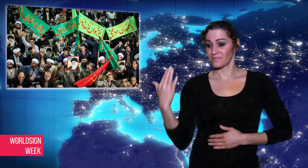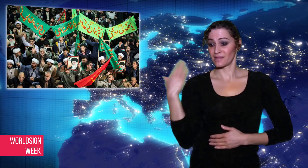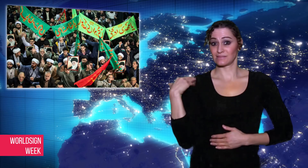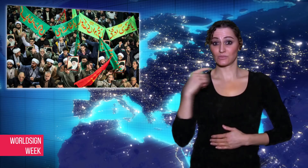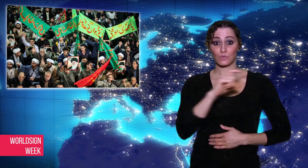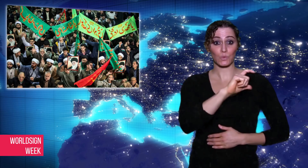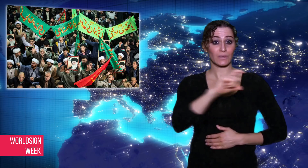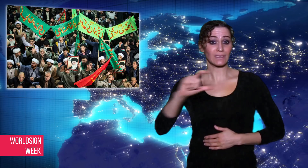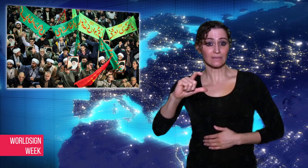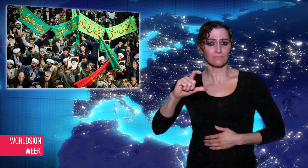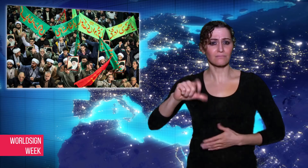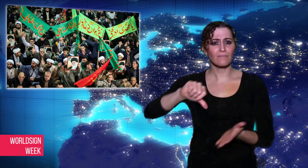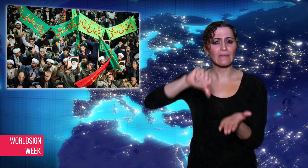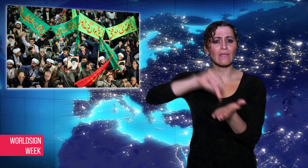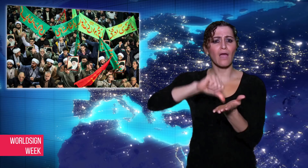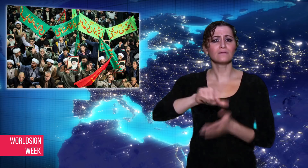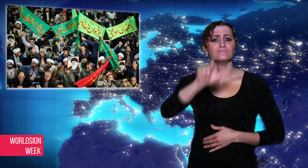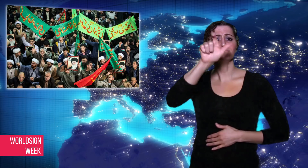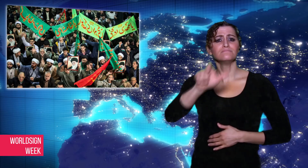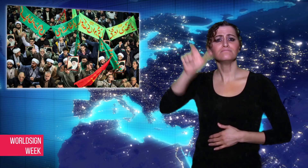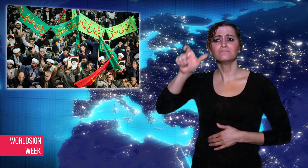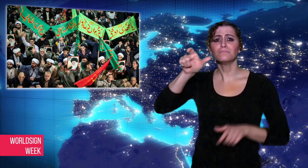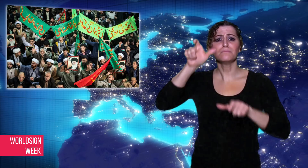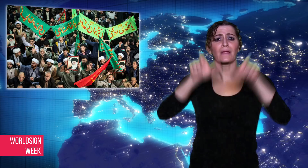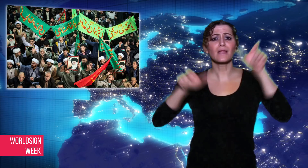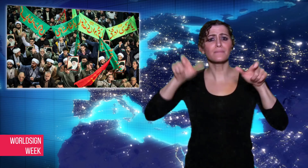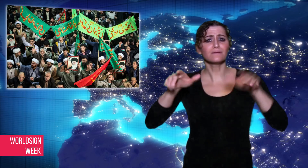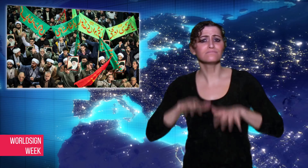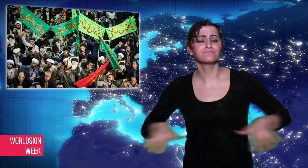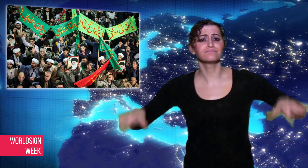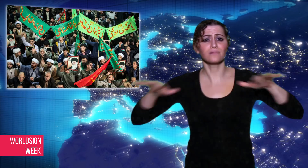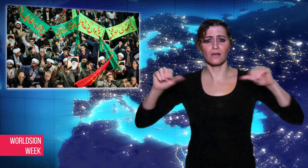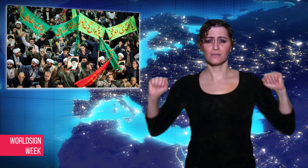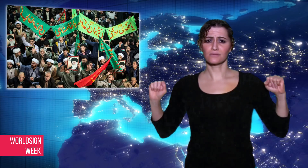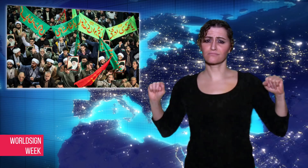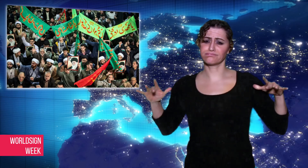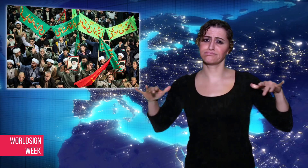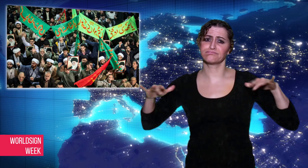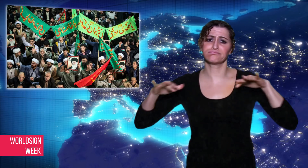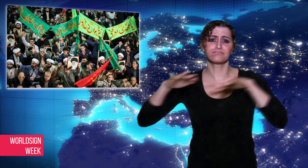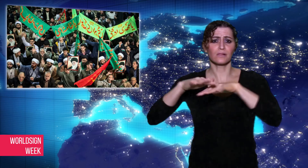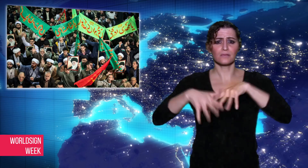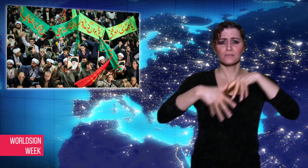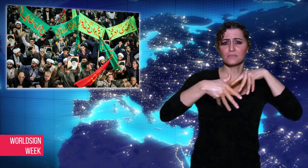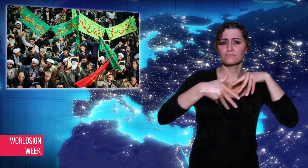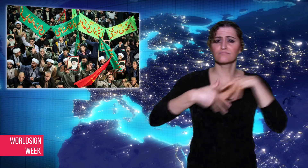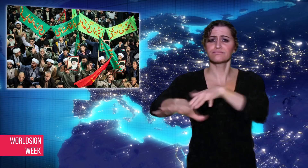to the streets to protest rising prices